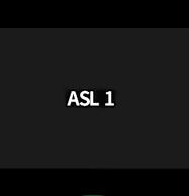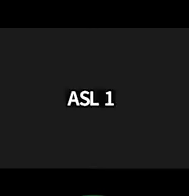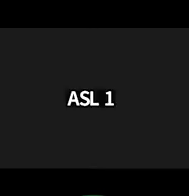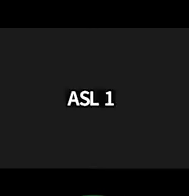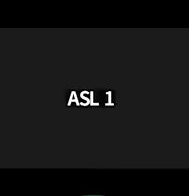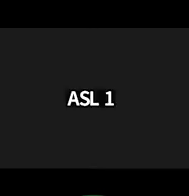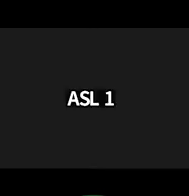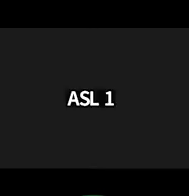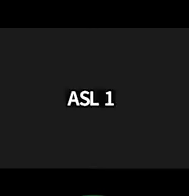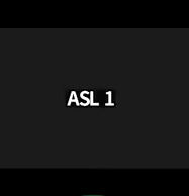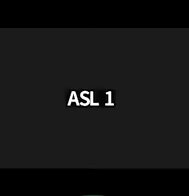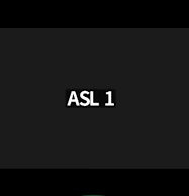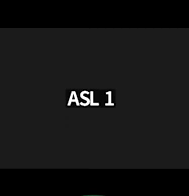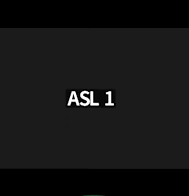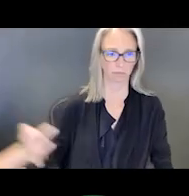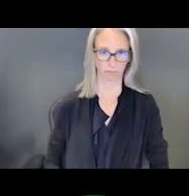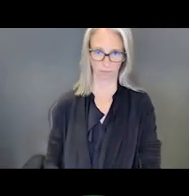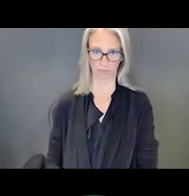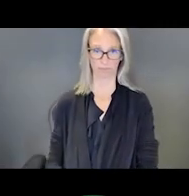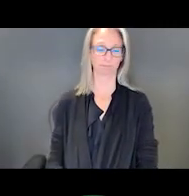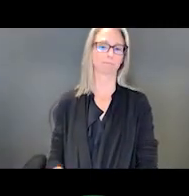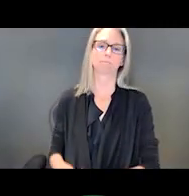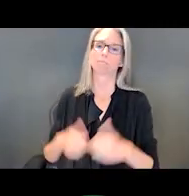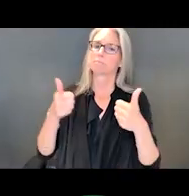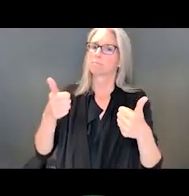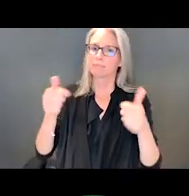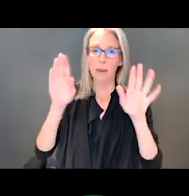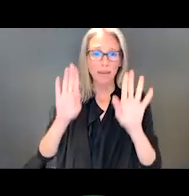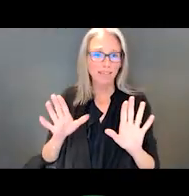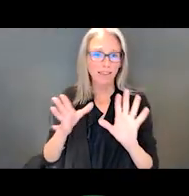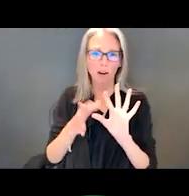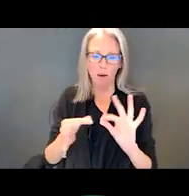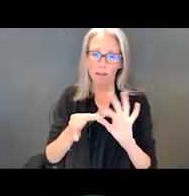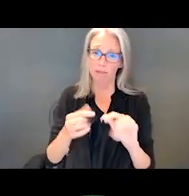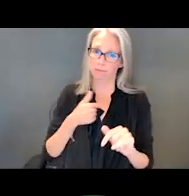for barrier free or even meeting the required standards, but I also think it's valuable